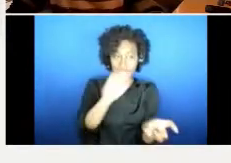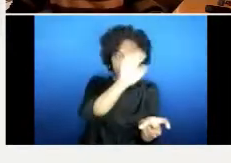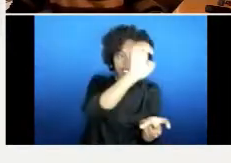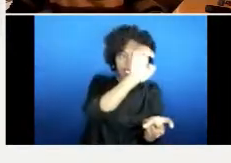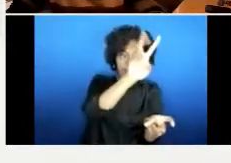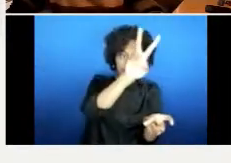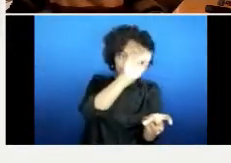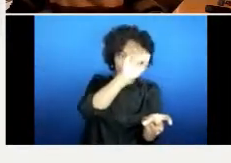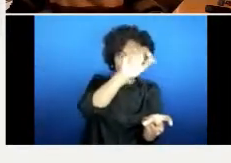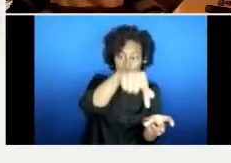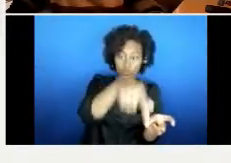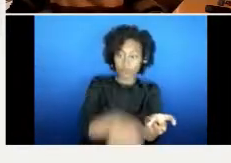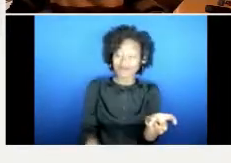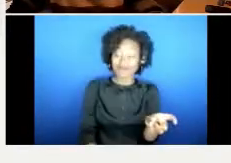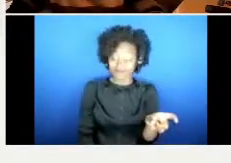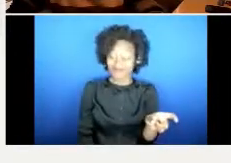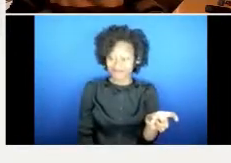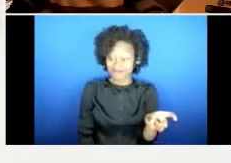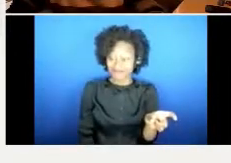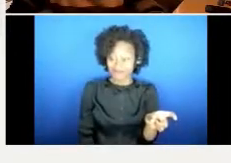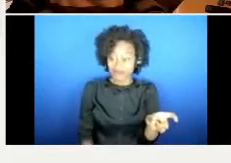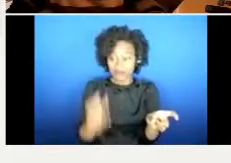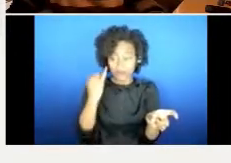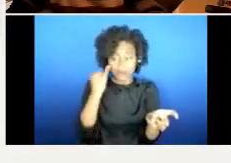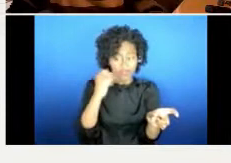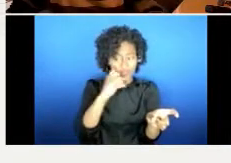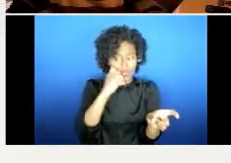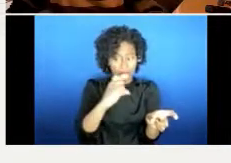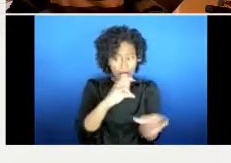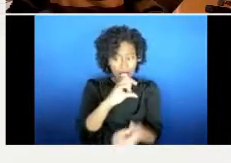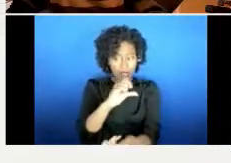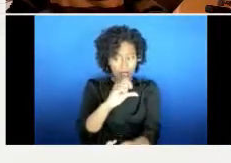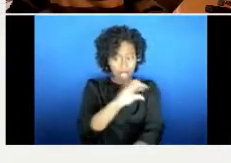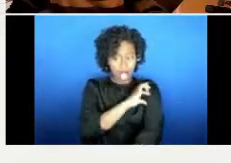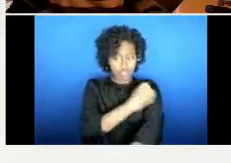14:08:16 If you are not authorized you will not see this.If you do not see this please